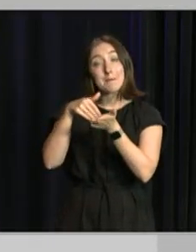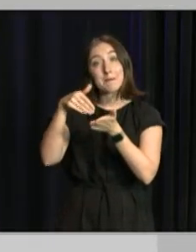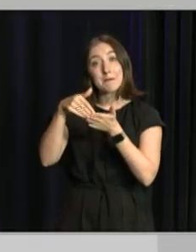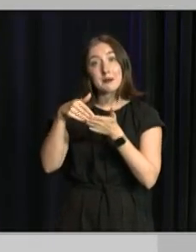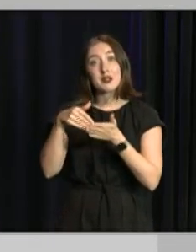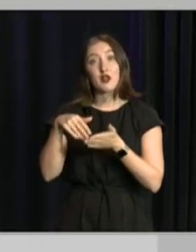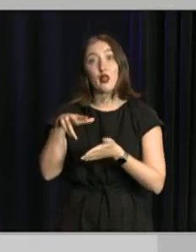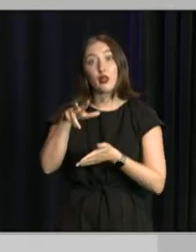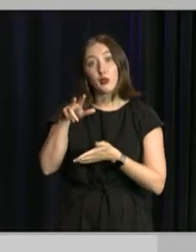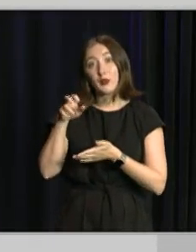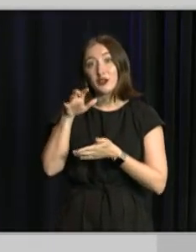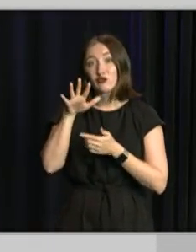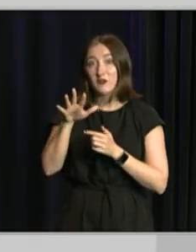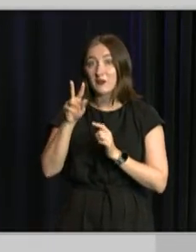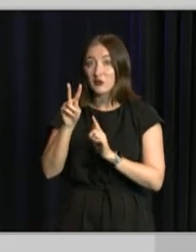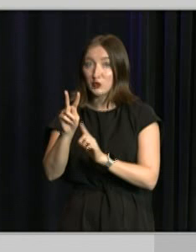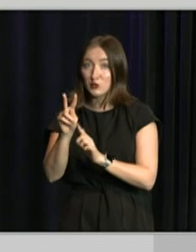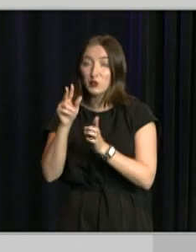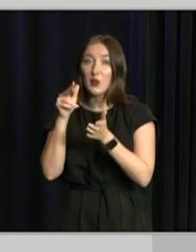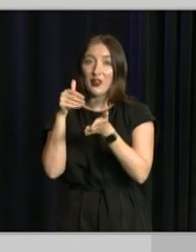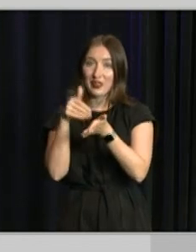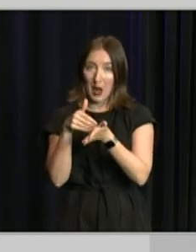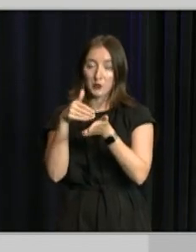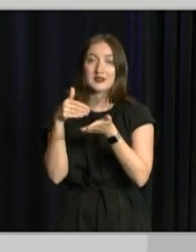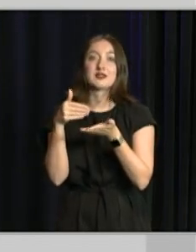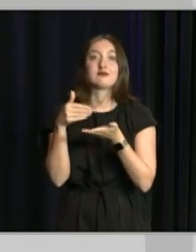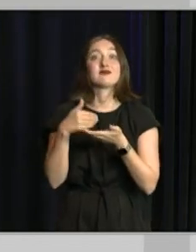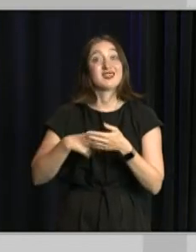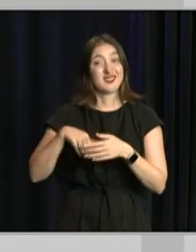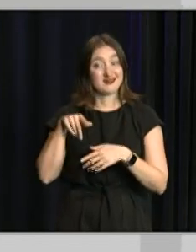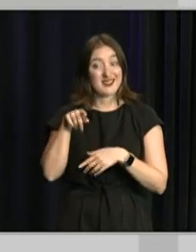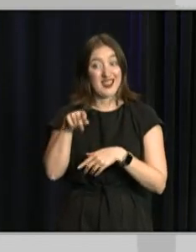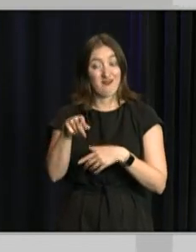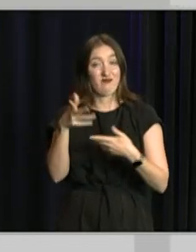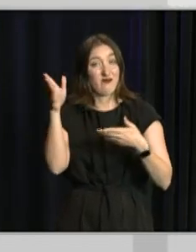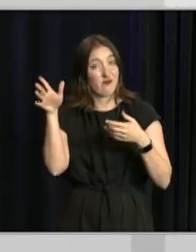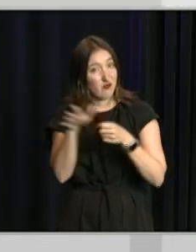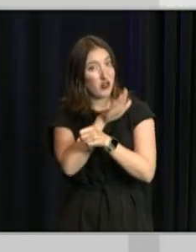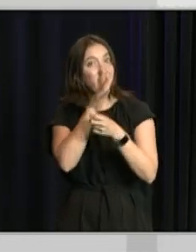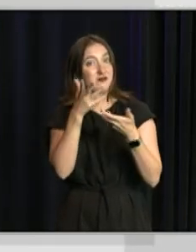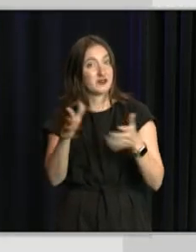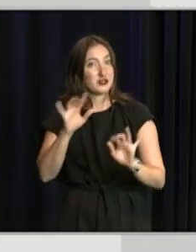252,704 individuals. Are now fully vaccinated. We're making great progress to get people vaccinated,